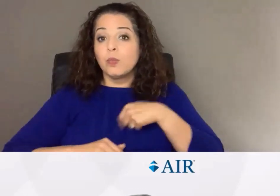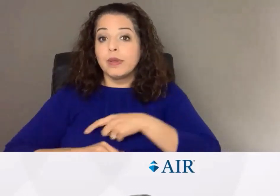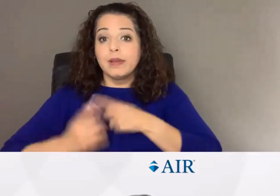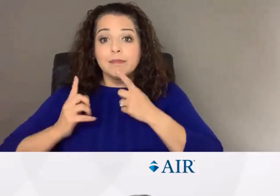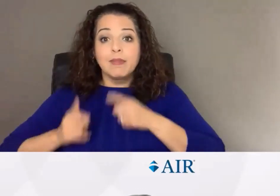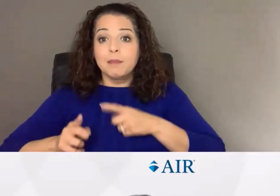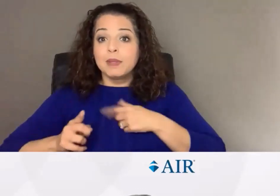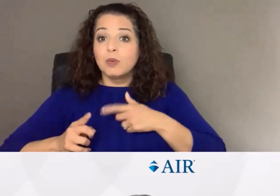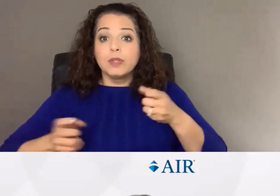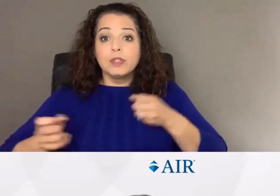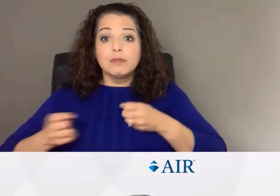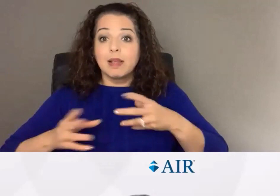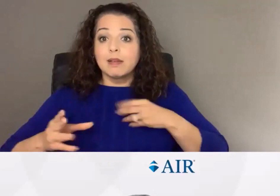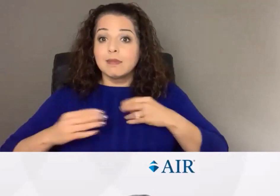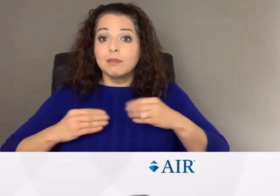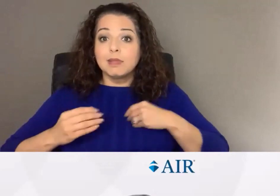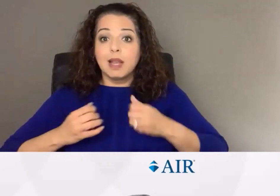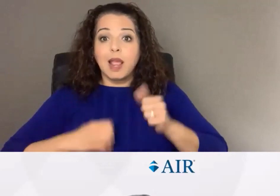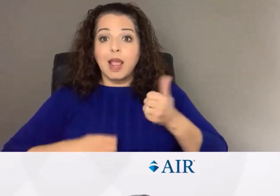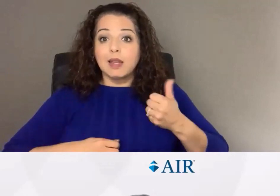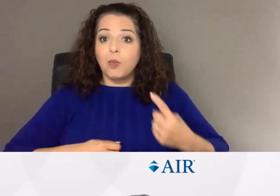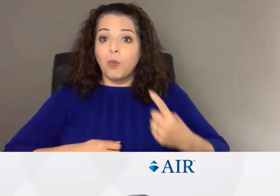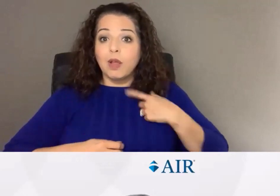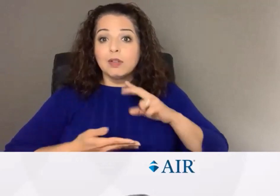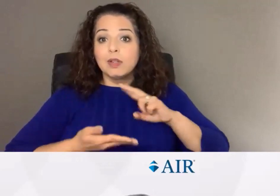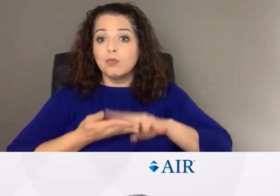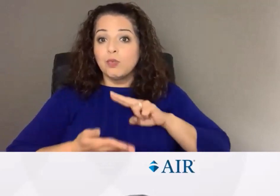who was enrolled in the AAA regardless of when they enrolled.